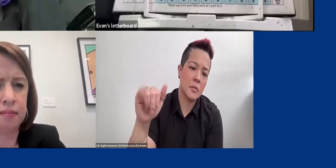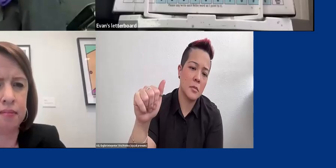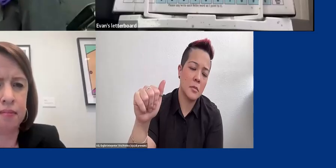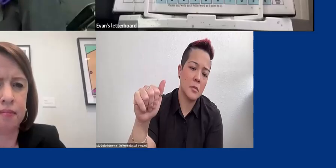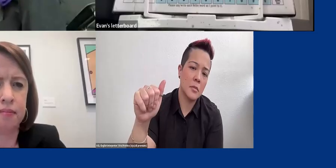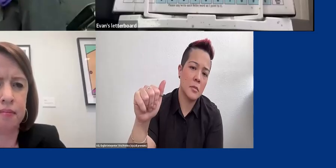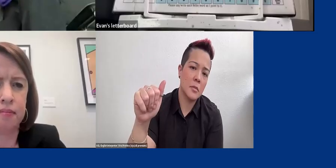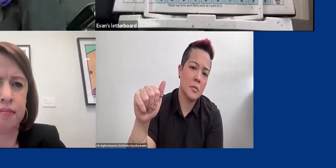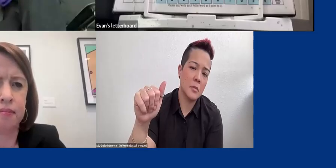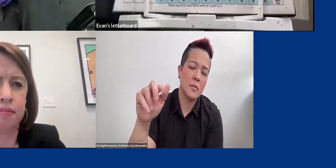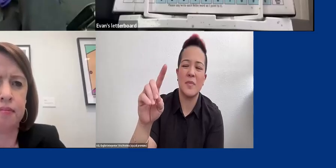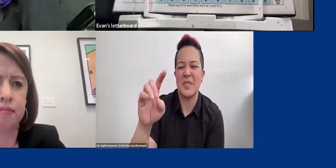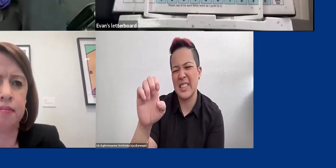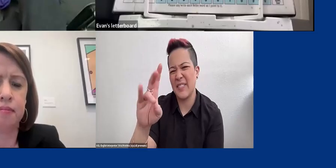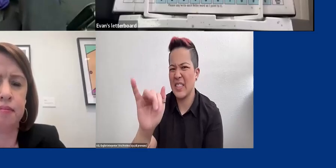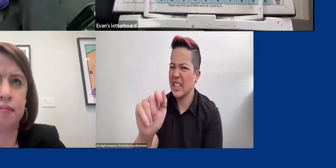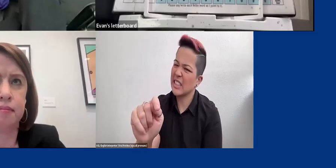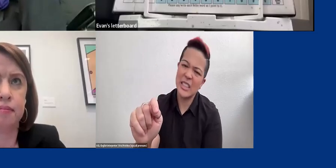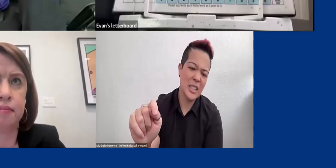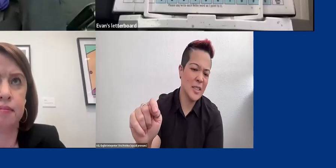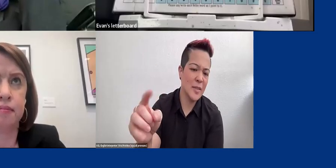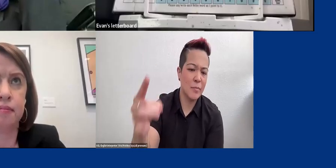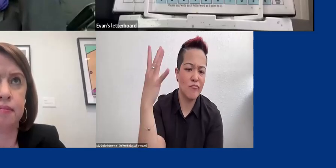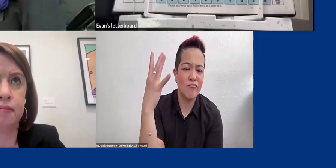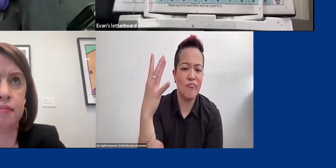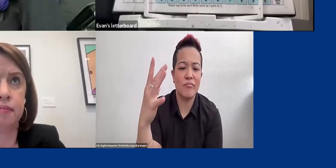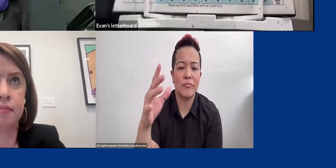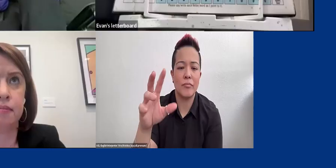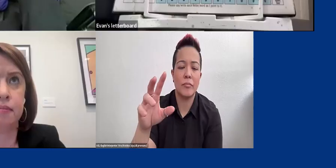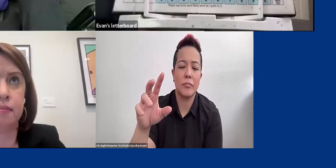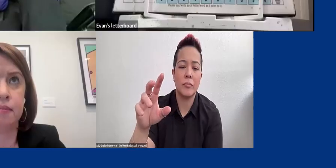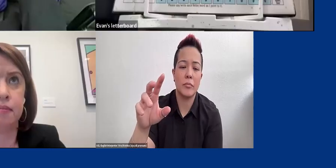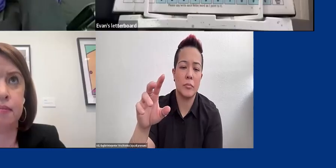deviant, B, E, H, behavior.